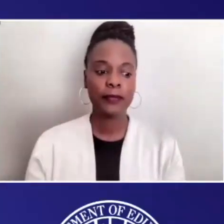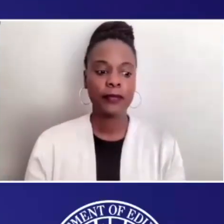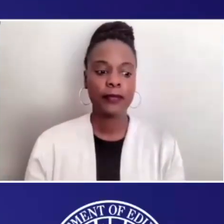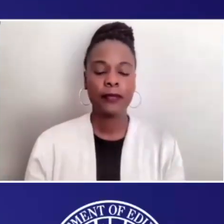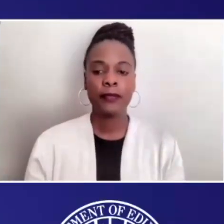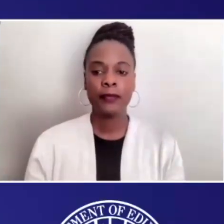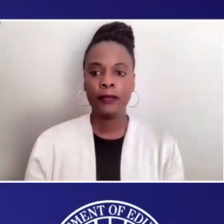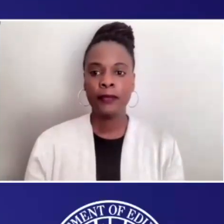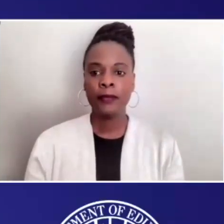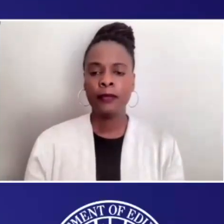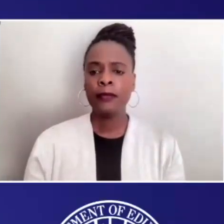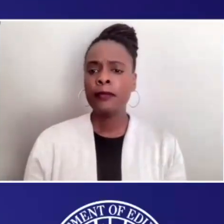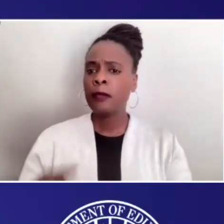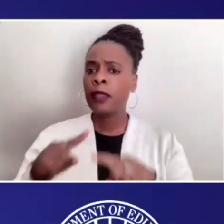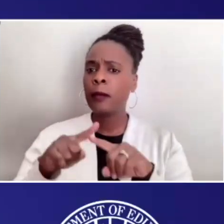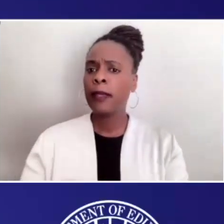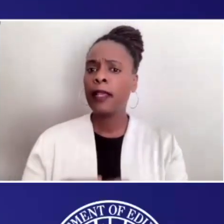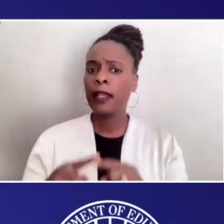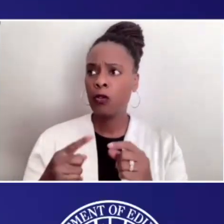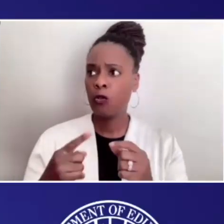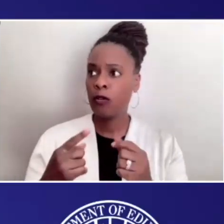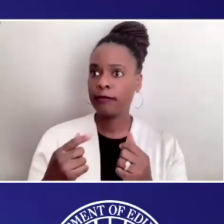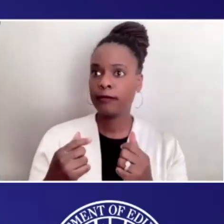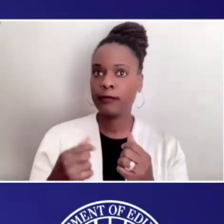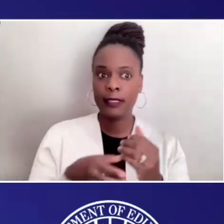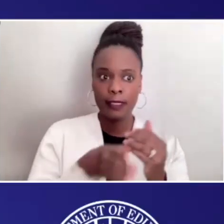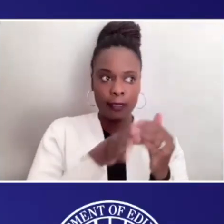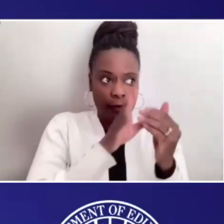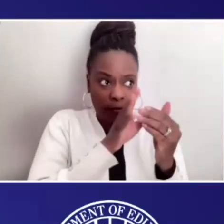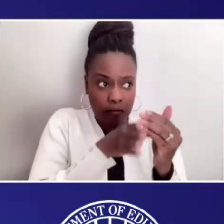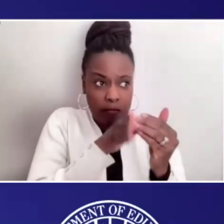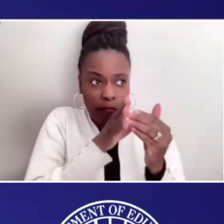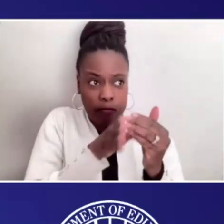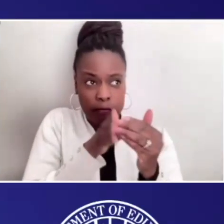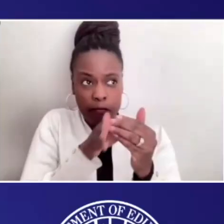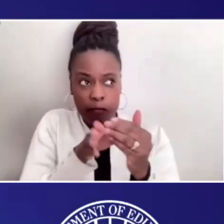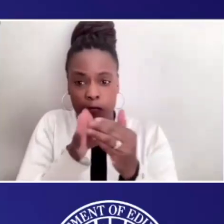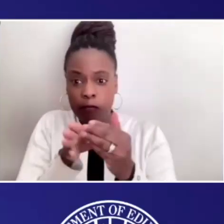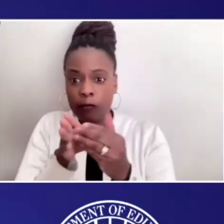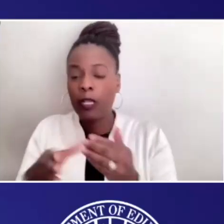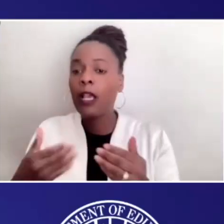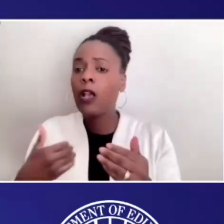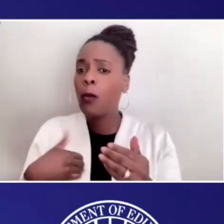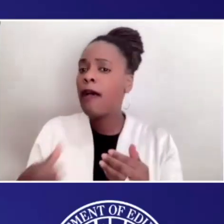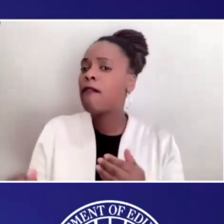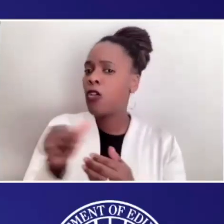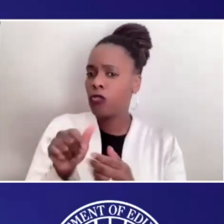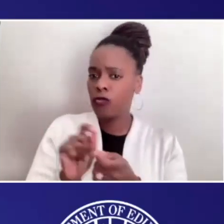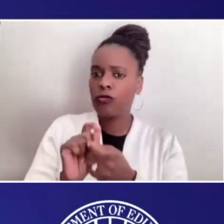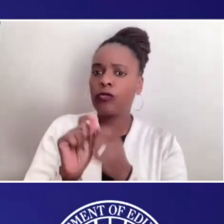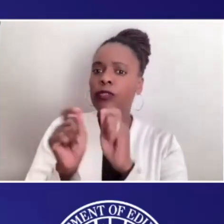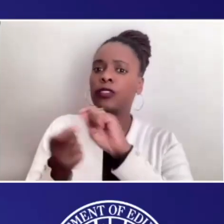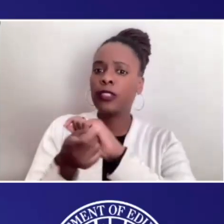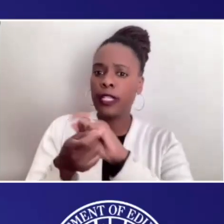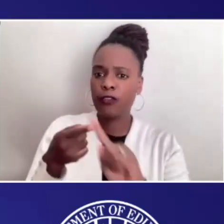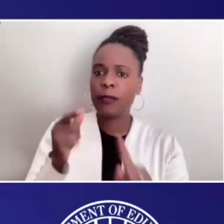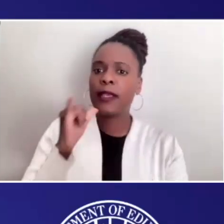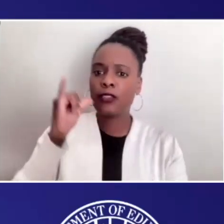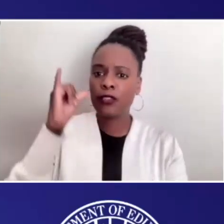Depending on how far we get through all of that, because we do have some other changes from yesterday that we discussed,